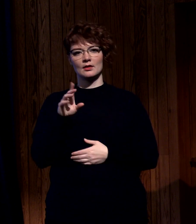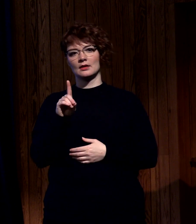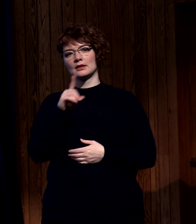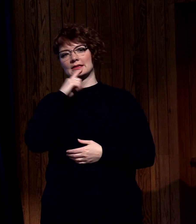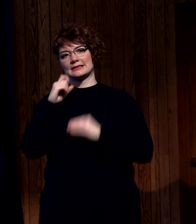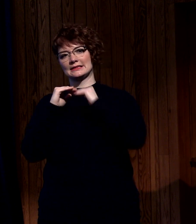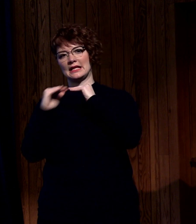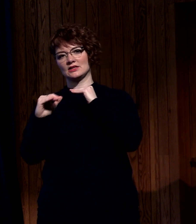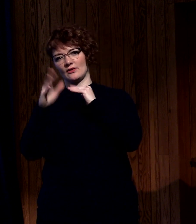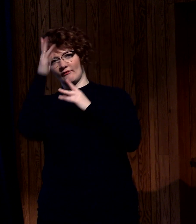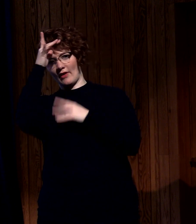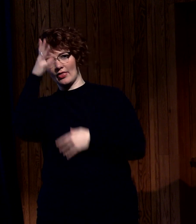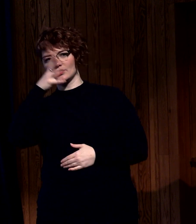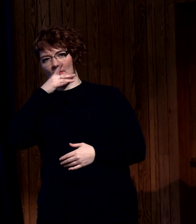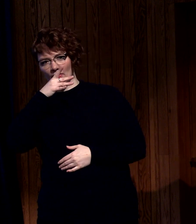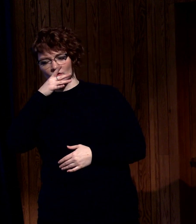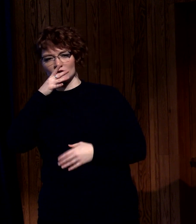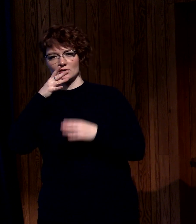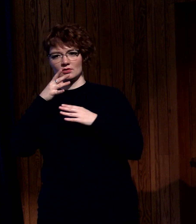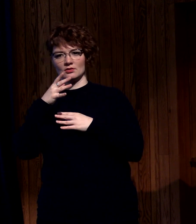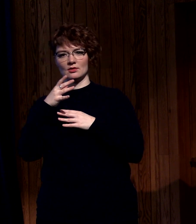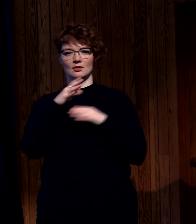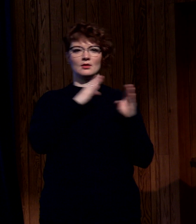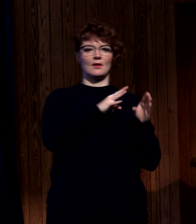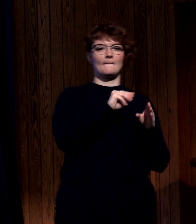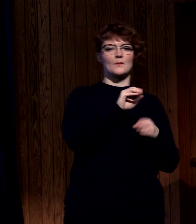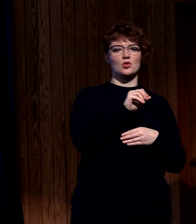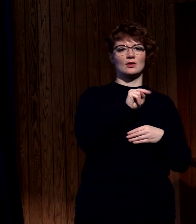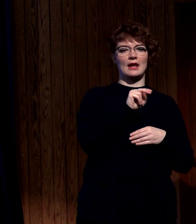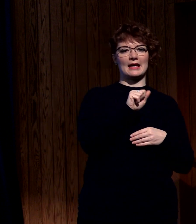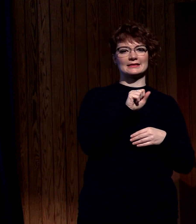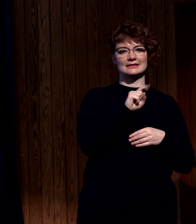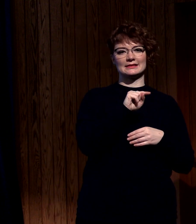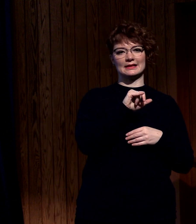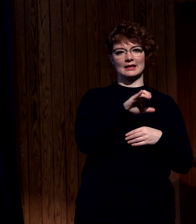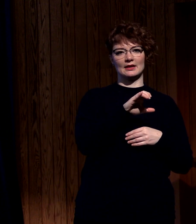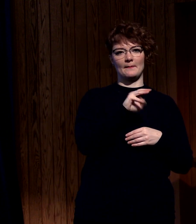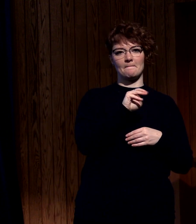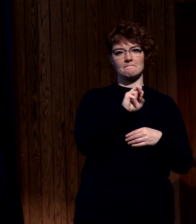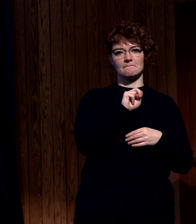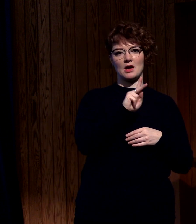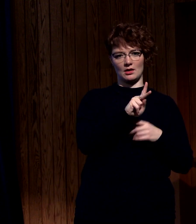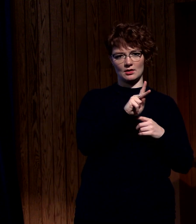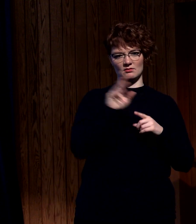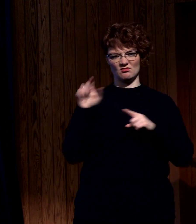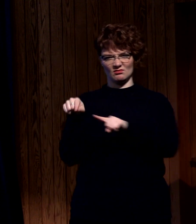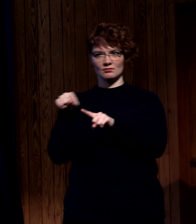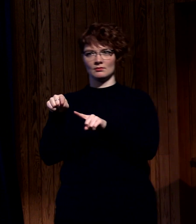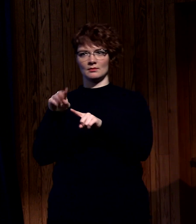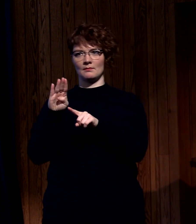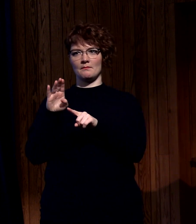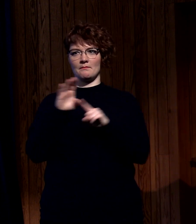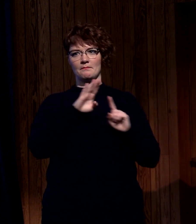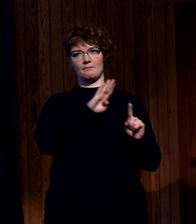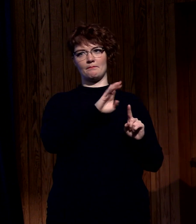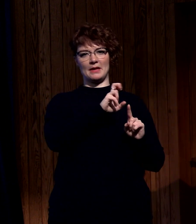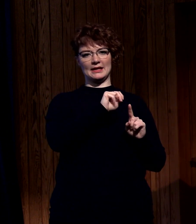Fathers and mothers and the monastic monks, you'll see two pictures of, of one one is of the Benedictine meal, which is a